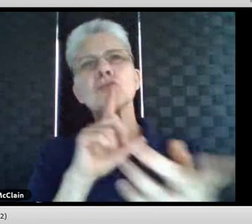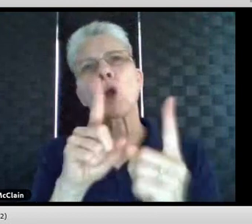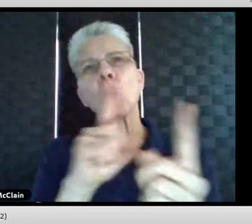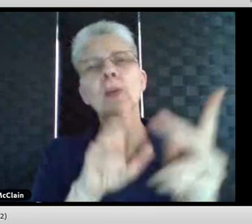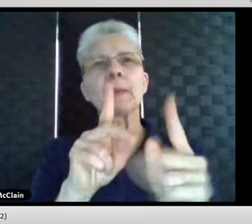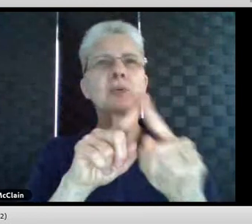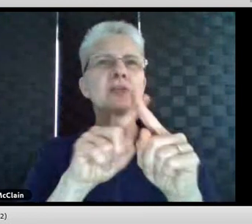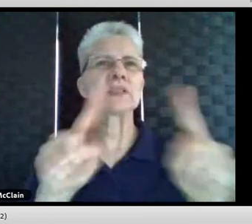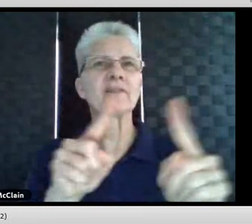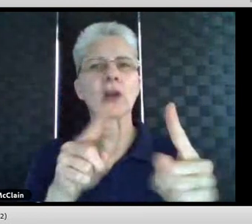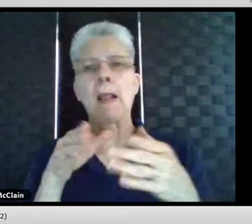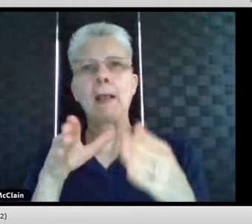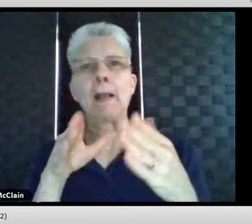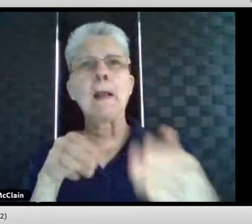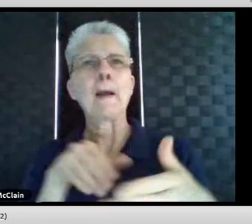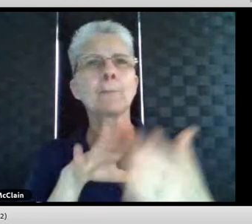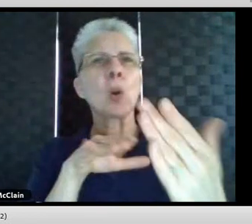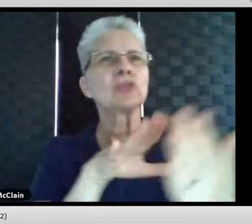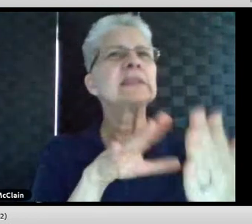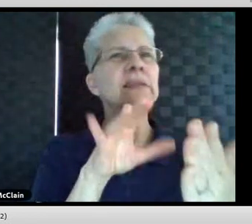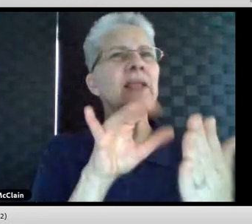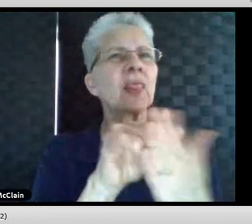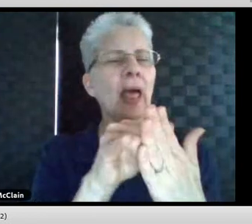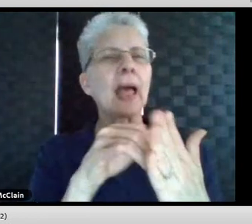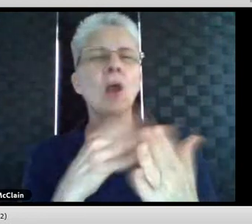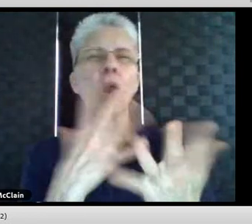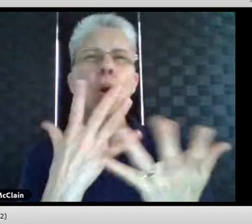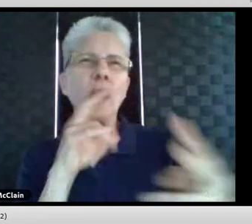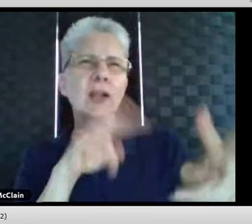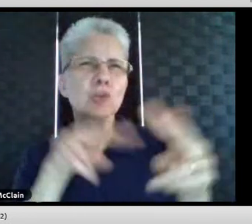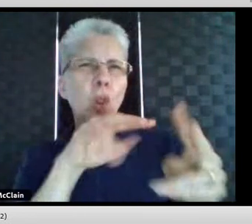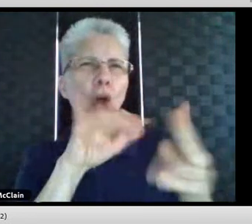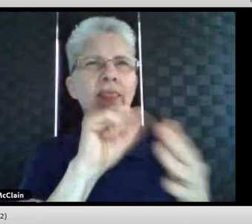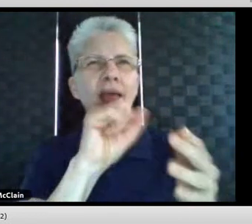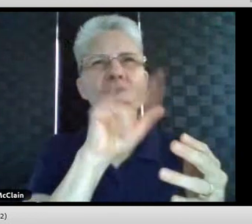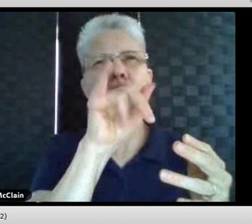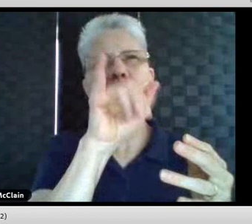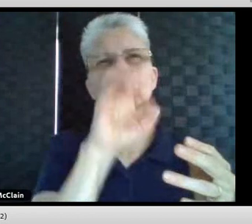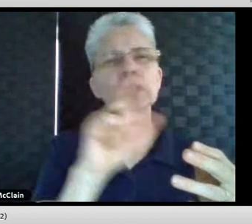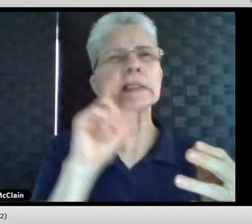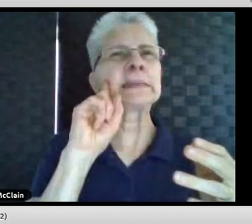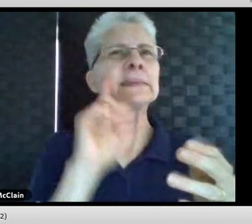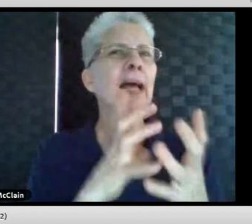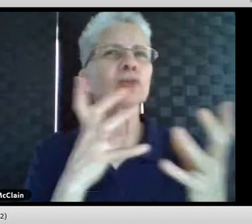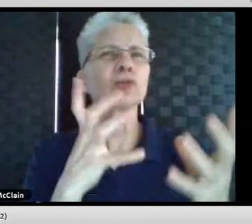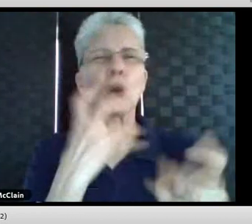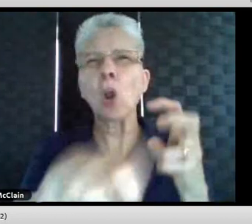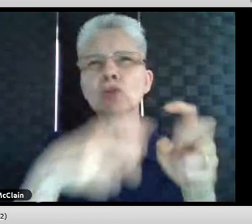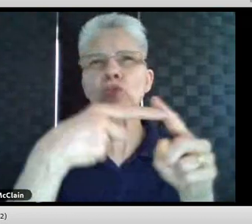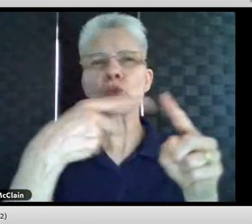"What about this source helped you?" or "Why did you look in that source?" You know, it's, like, it just sounds so harsh to me saying that out loud, right?